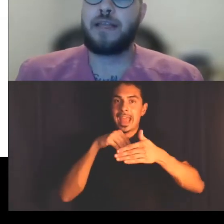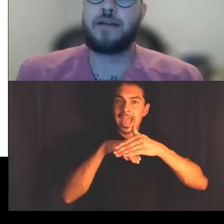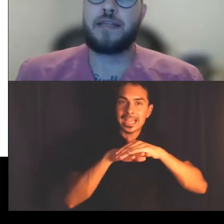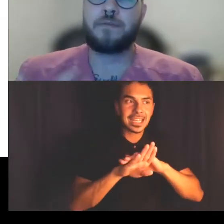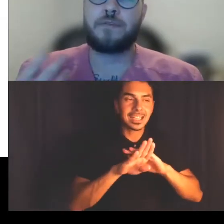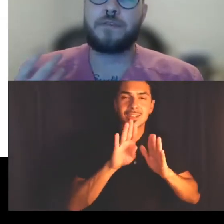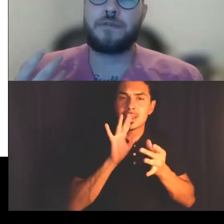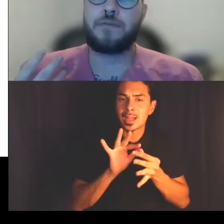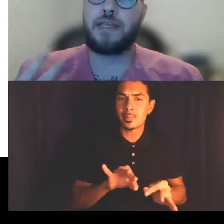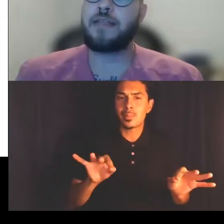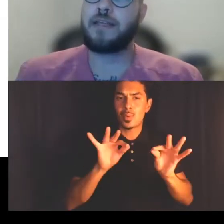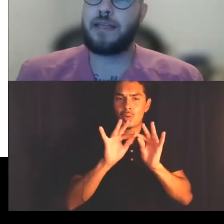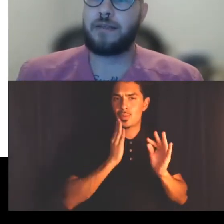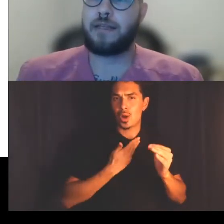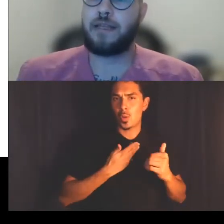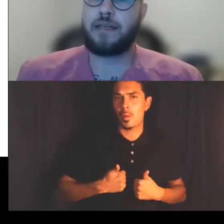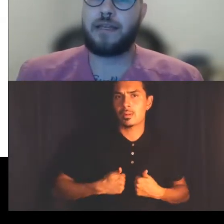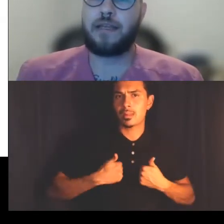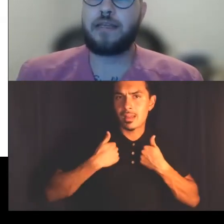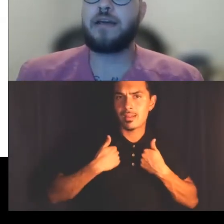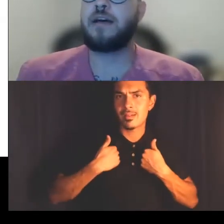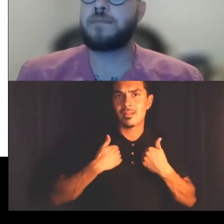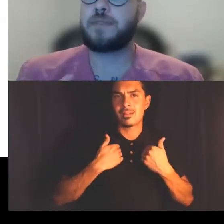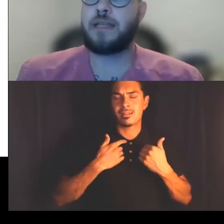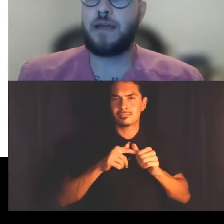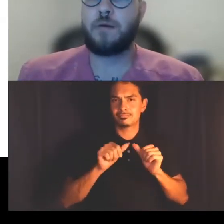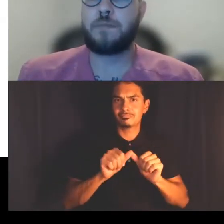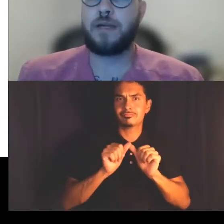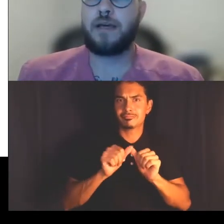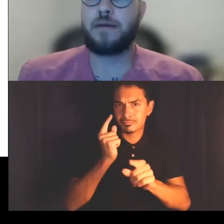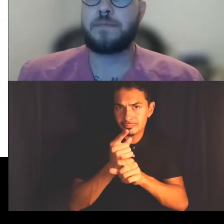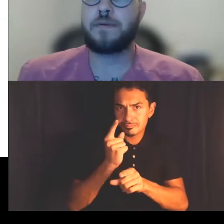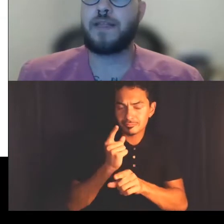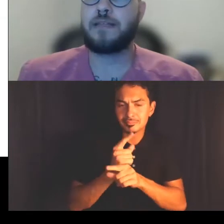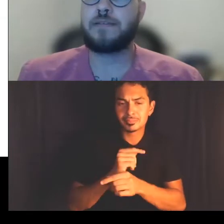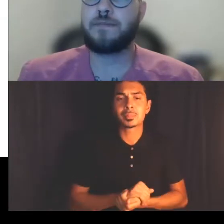they are able to get the care that they need to help prevent